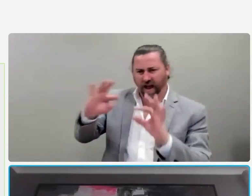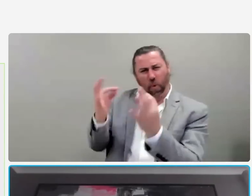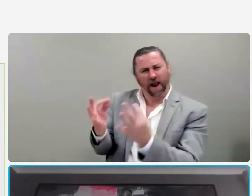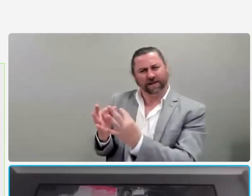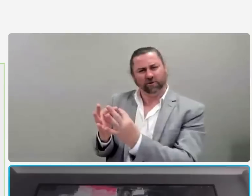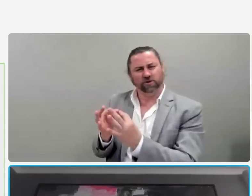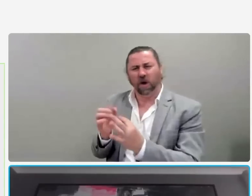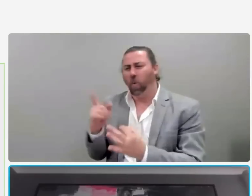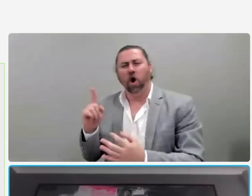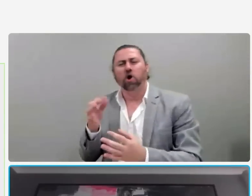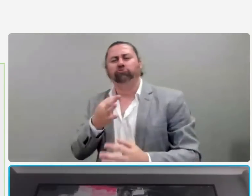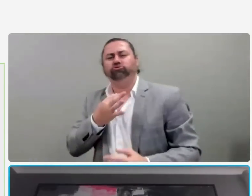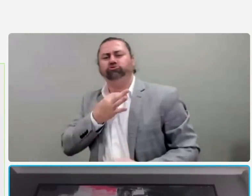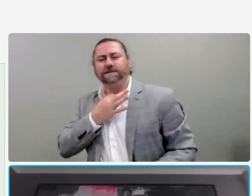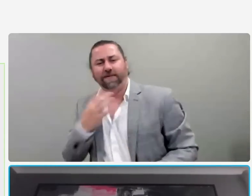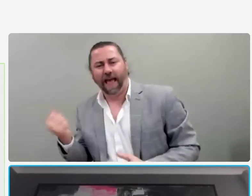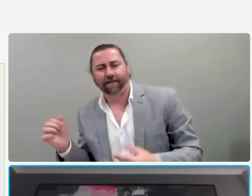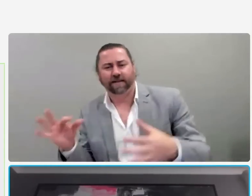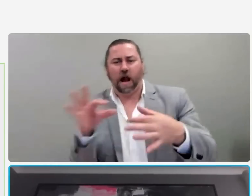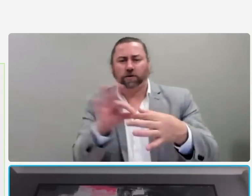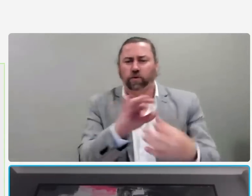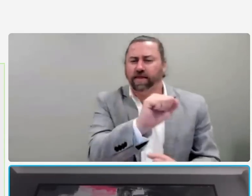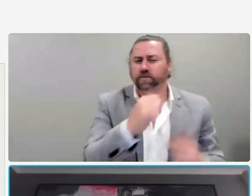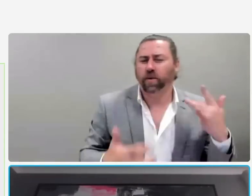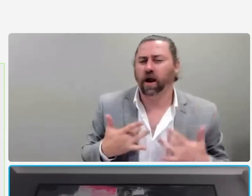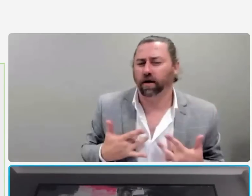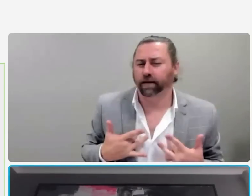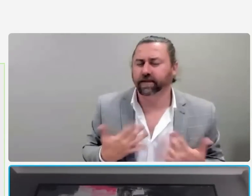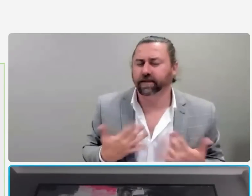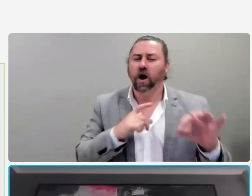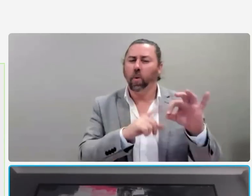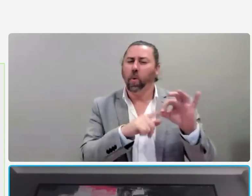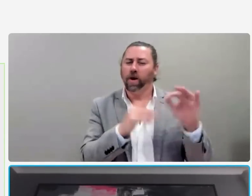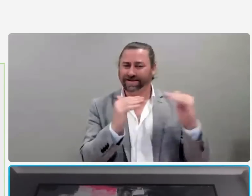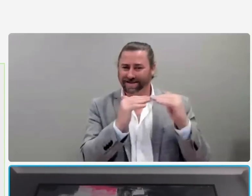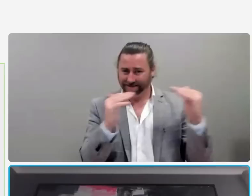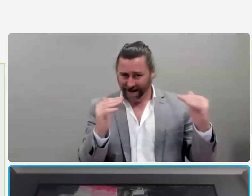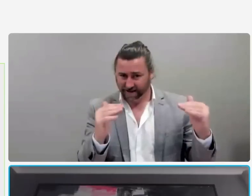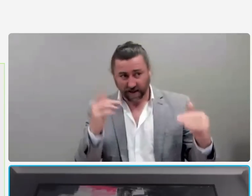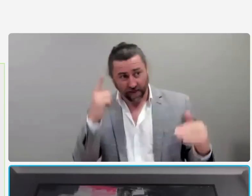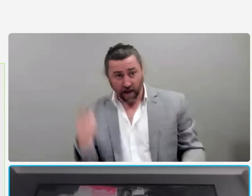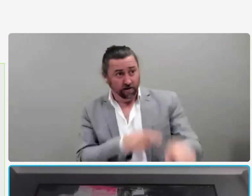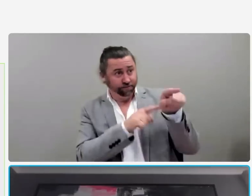and services. It's important to remember that the quality standards is one of a range of regulatory requirements used